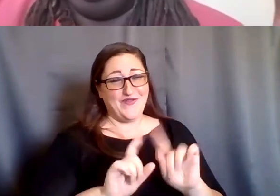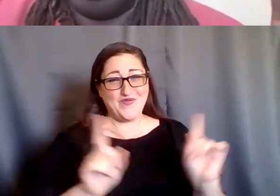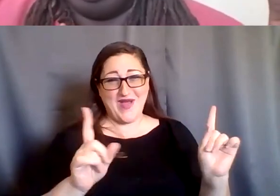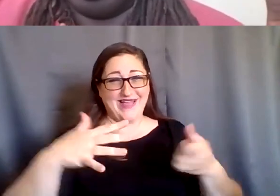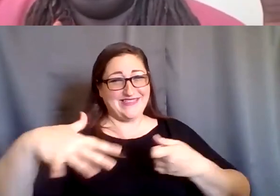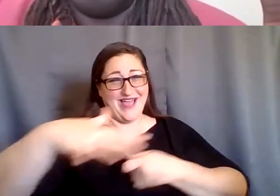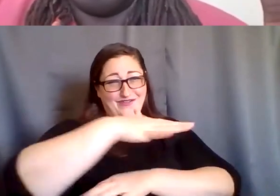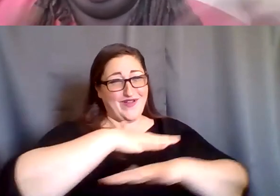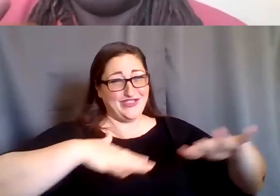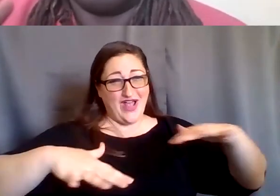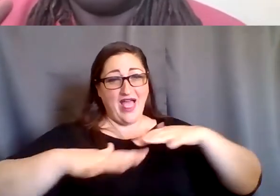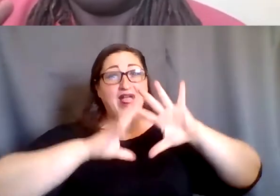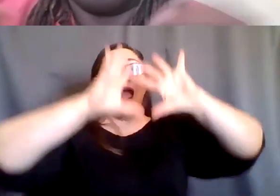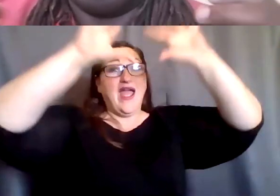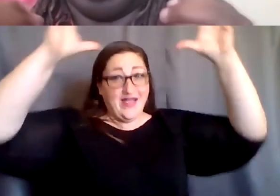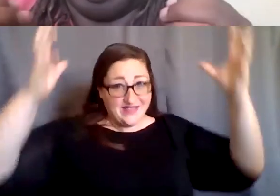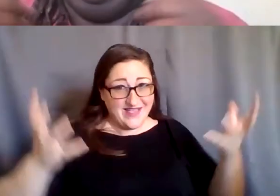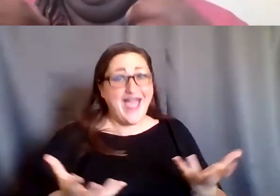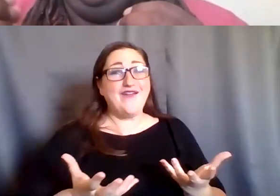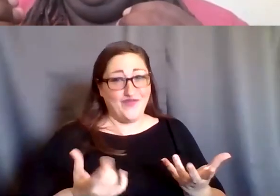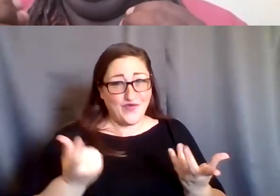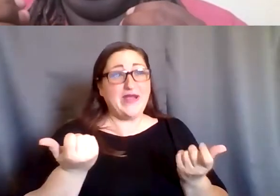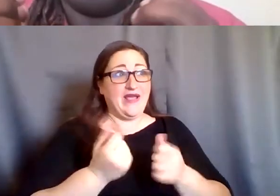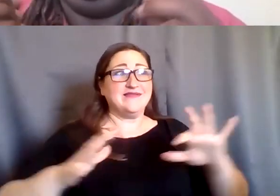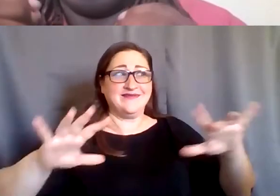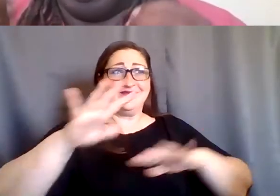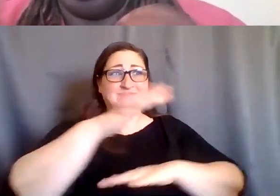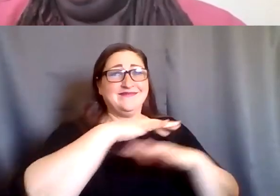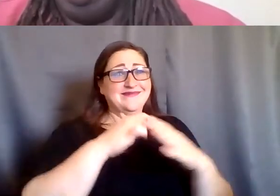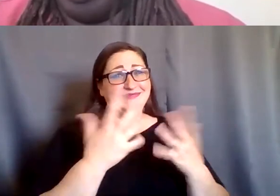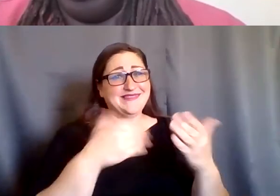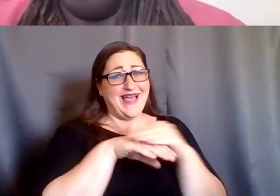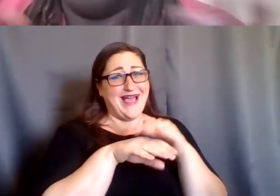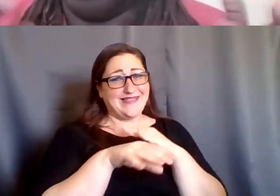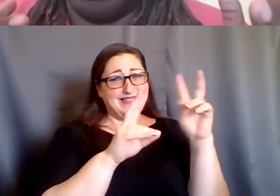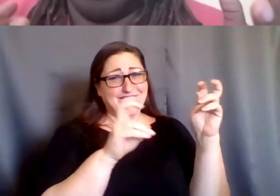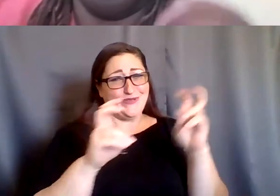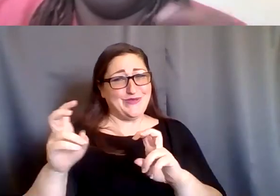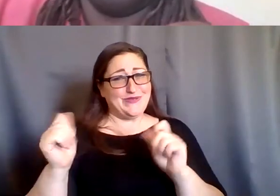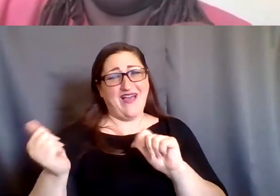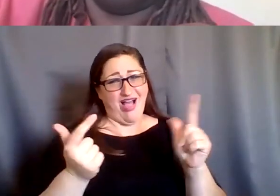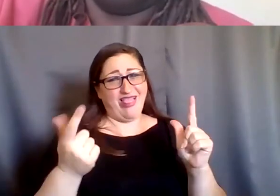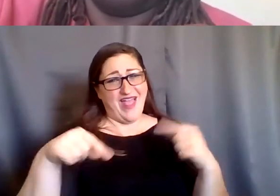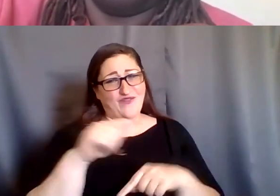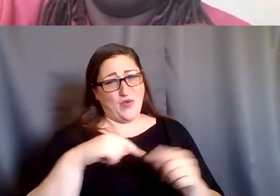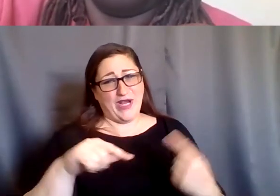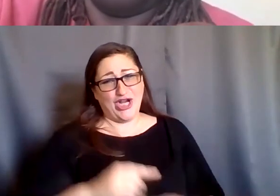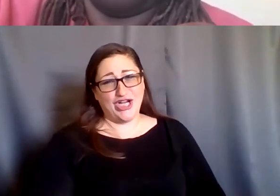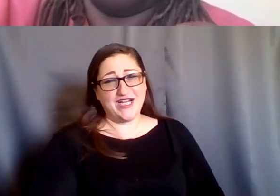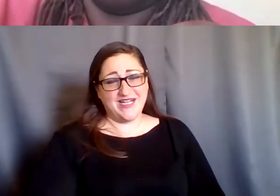an access issue with different sorts of needs based on where you live. Yeah, I think that’s true. I think that’s very true.